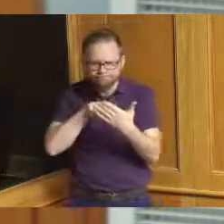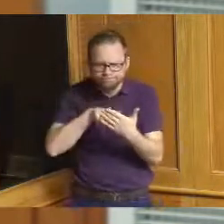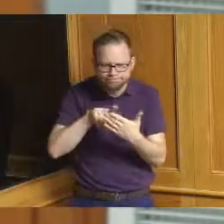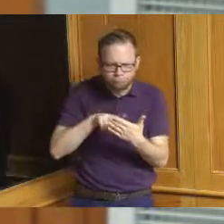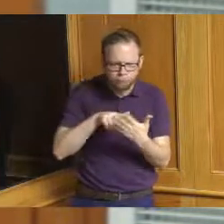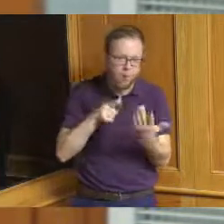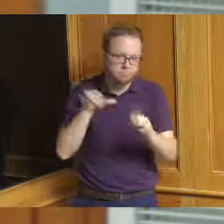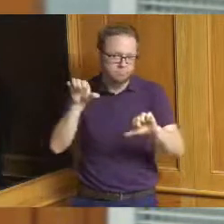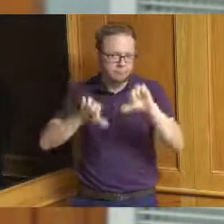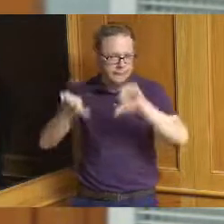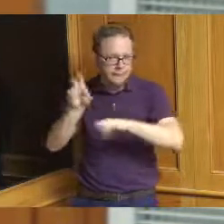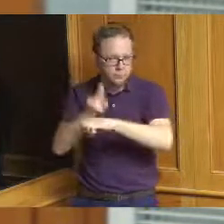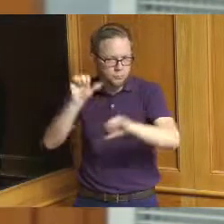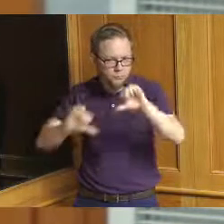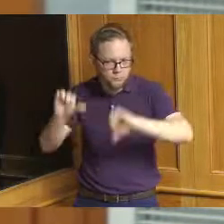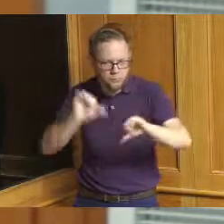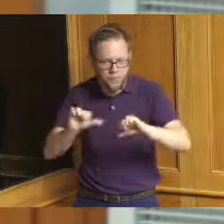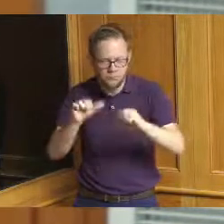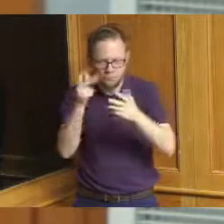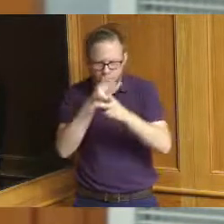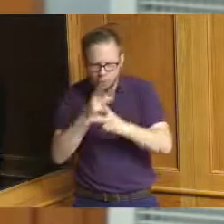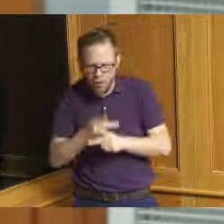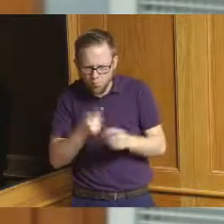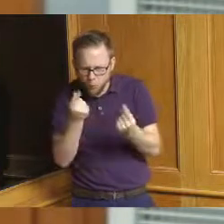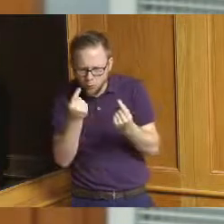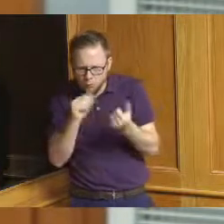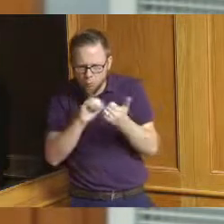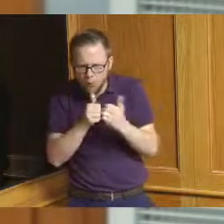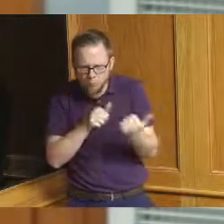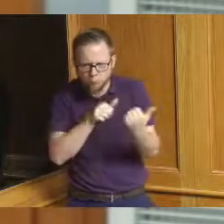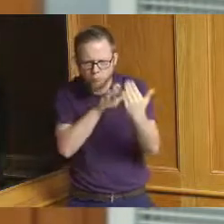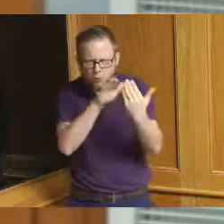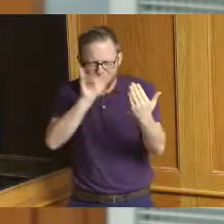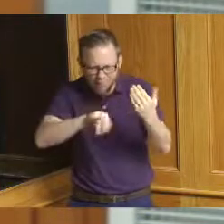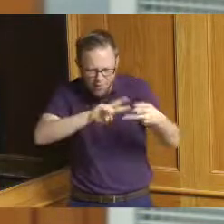to determine what we need to do with each one we've been very fortunate with Covid that